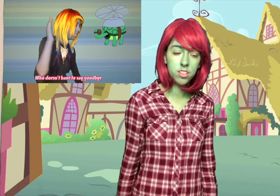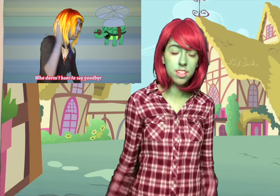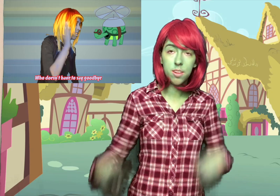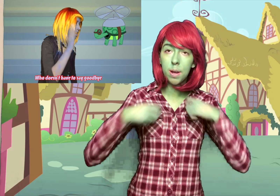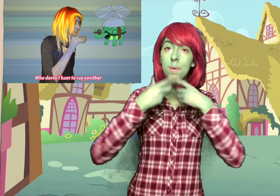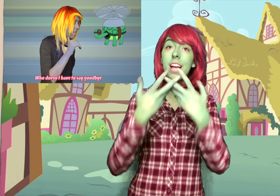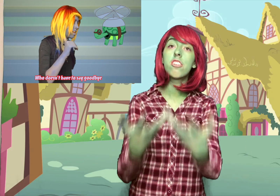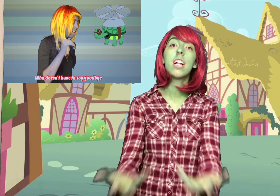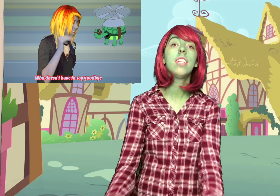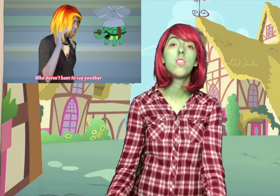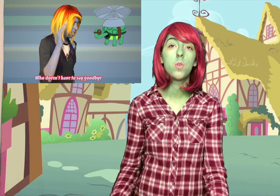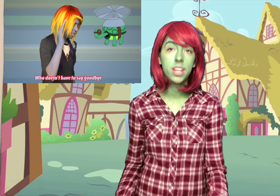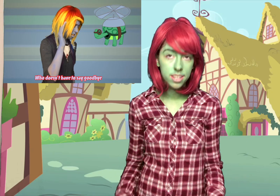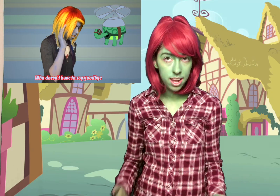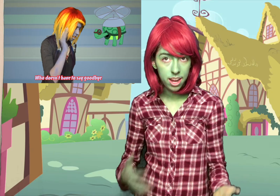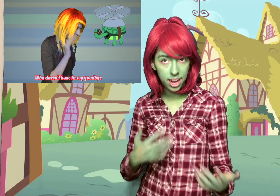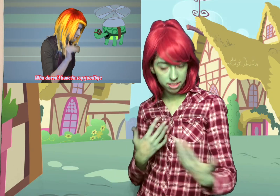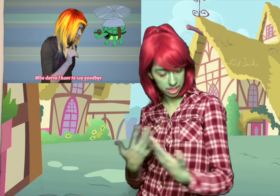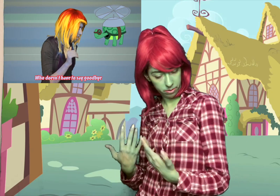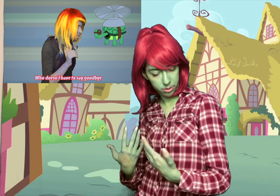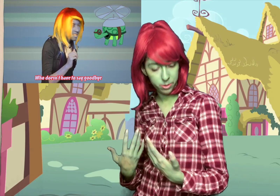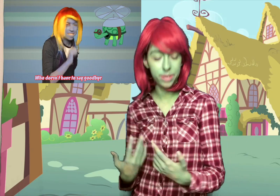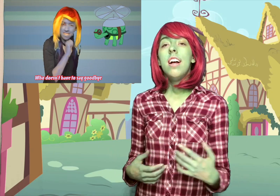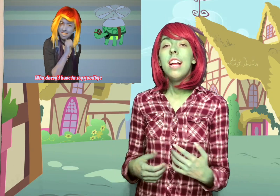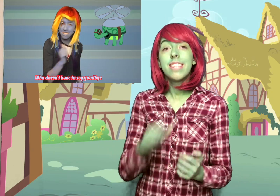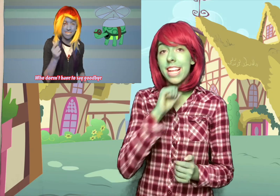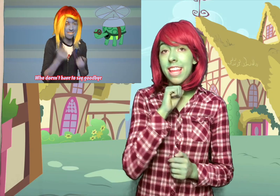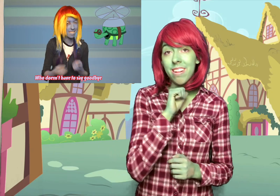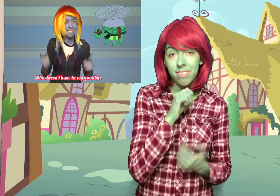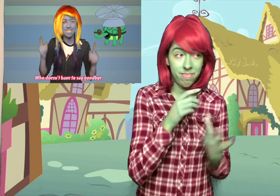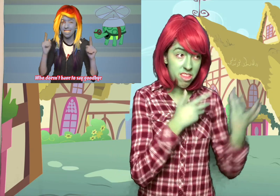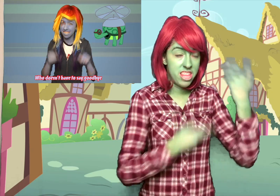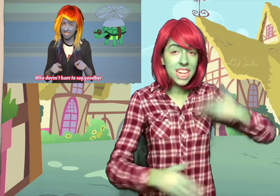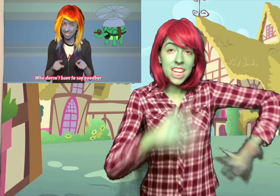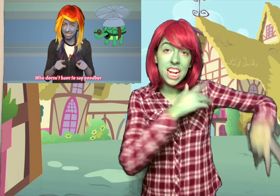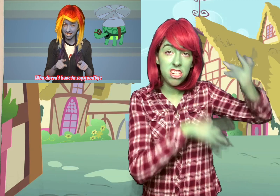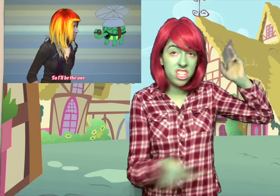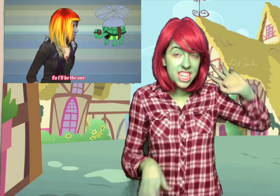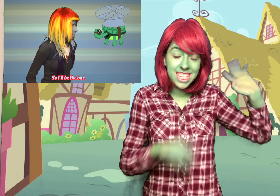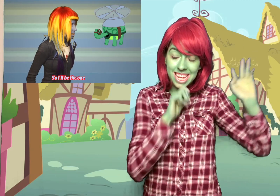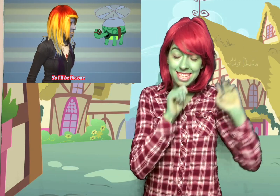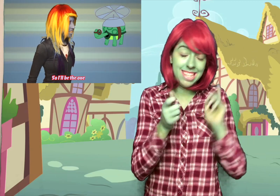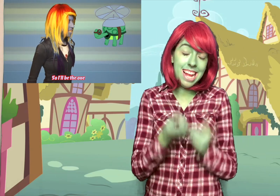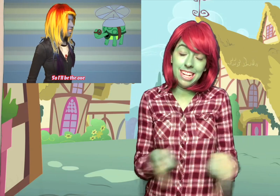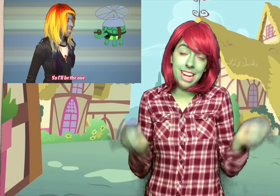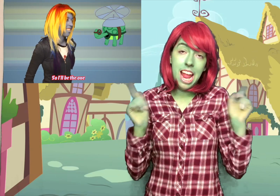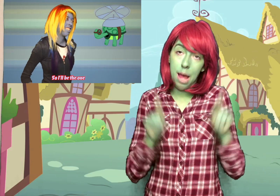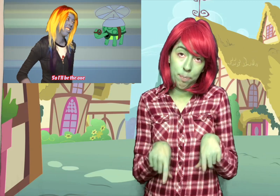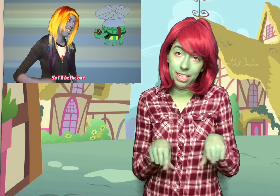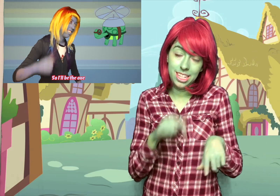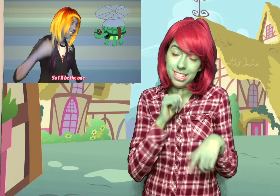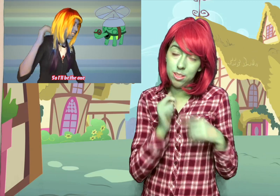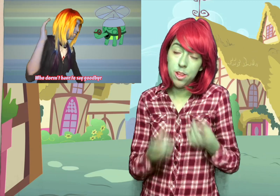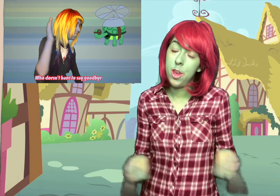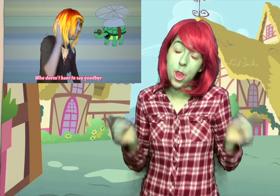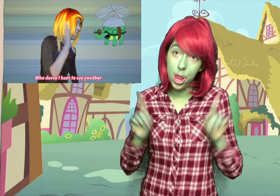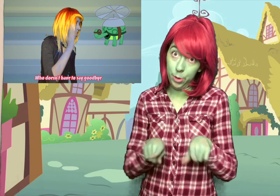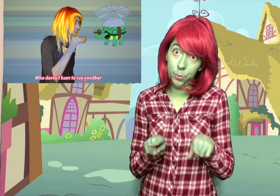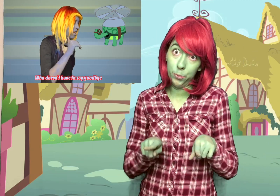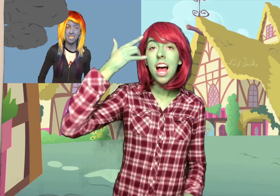the rainbow dash telling the story not acting out the story and said that the thing that i just did that's not gonna happen. it's- no!